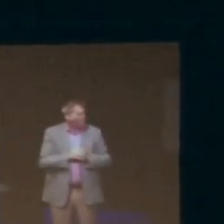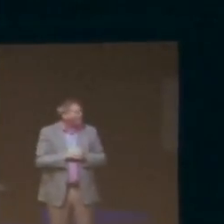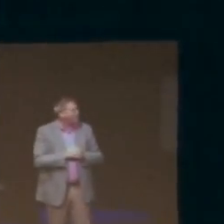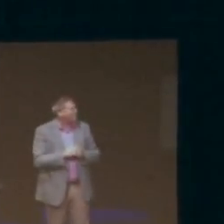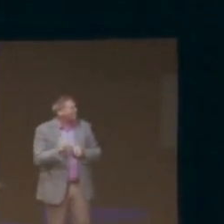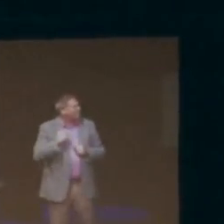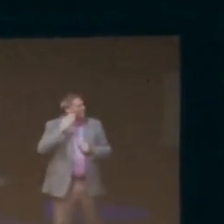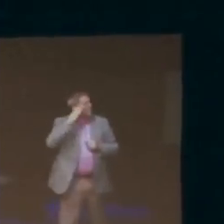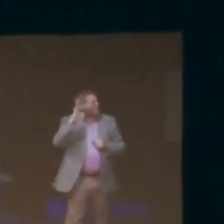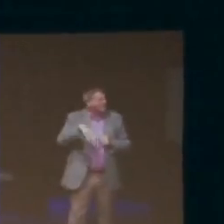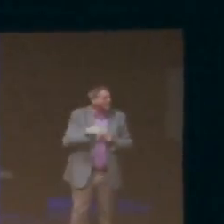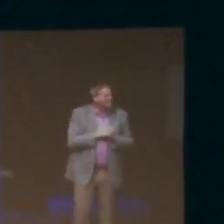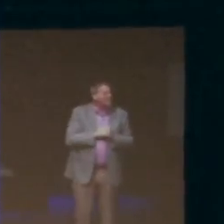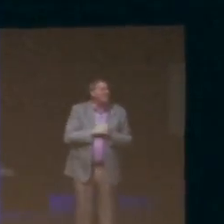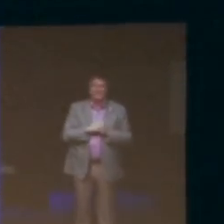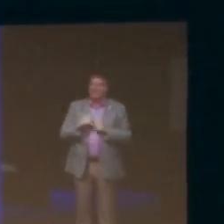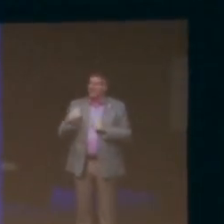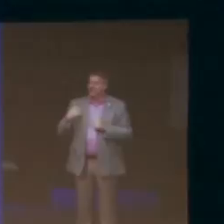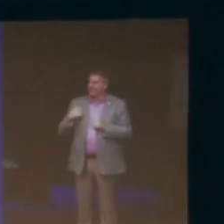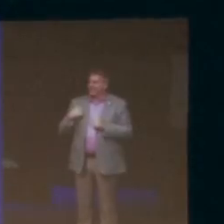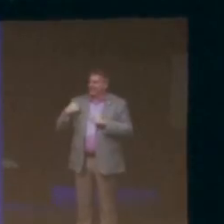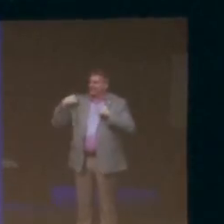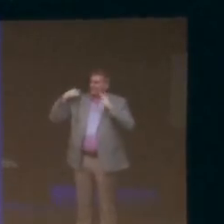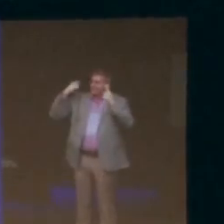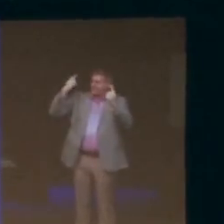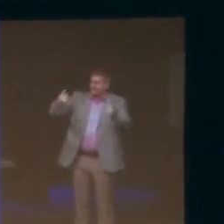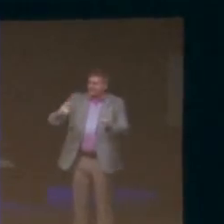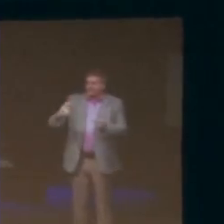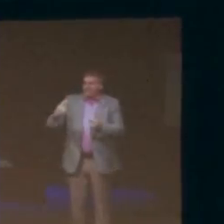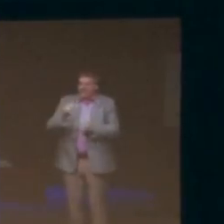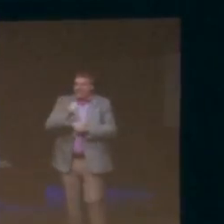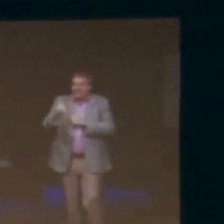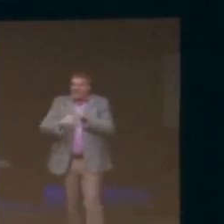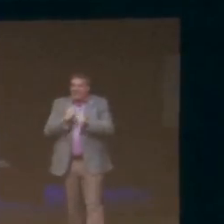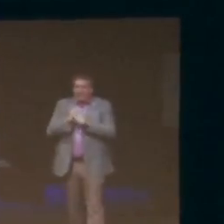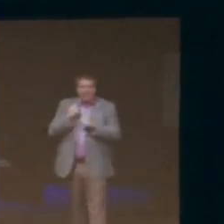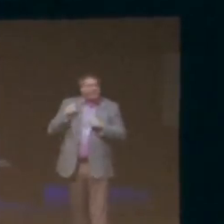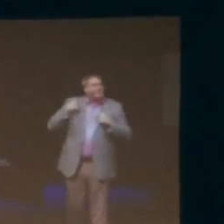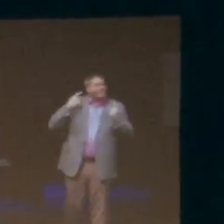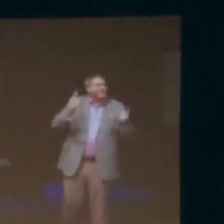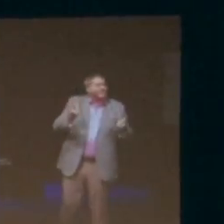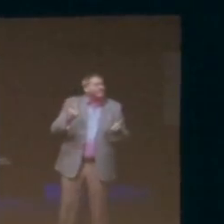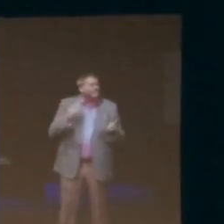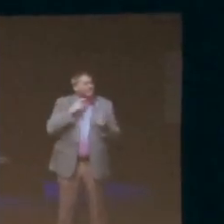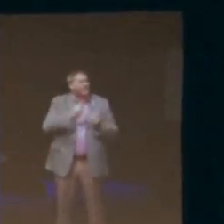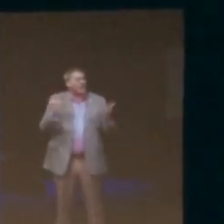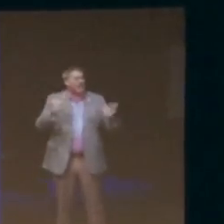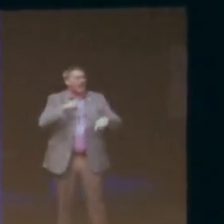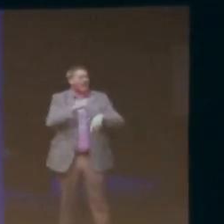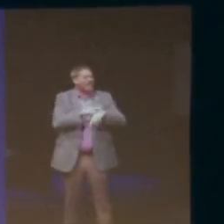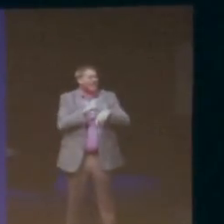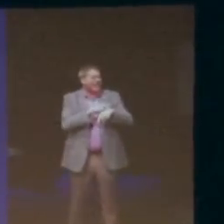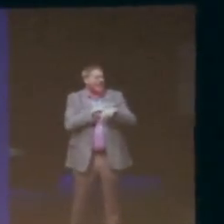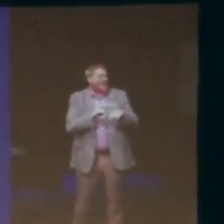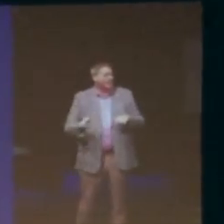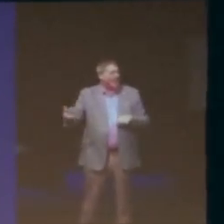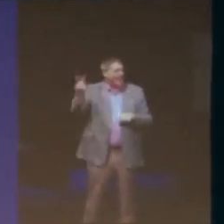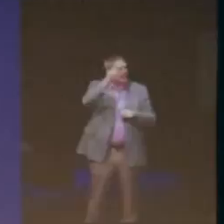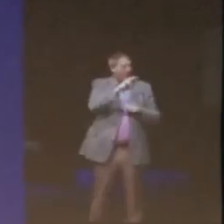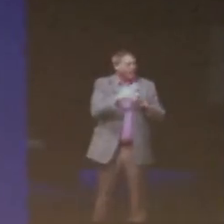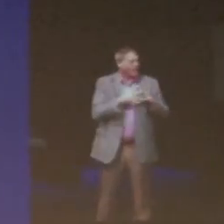to be invited here to BCC. For a few years now,